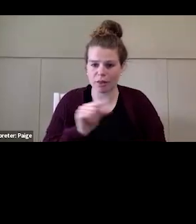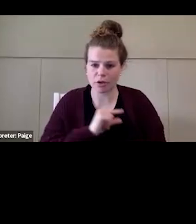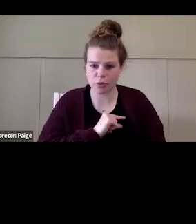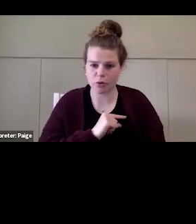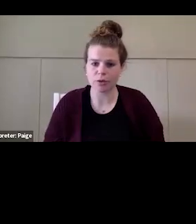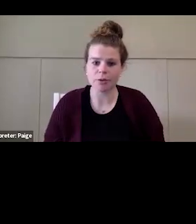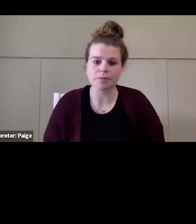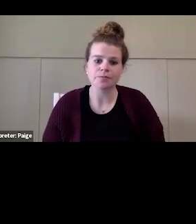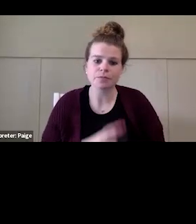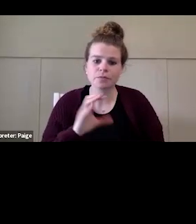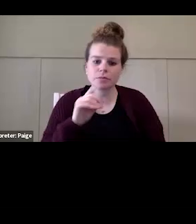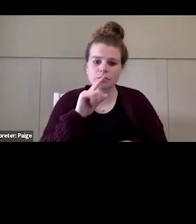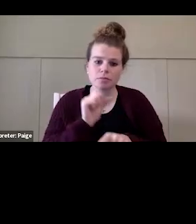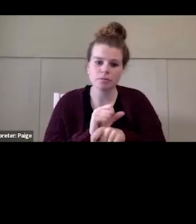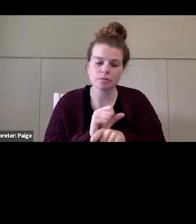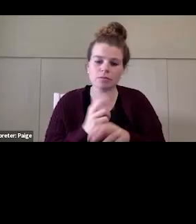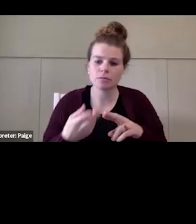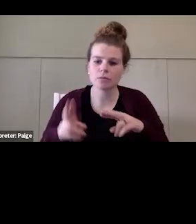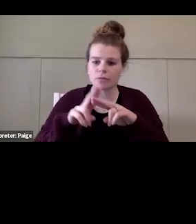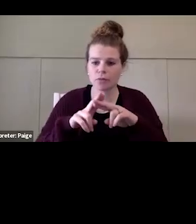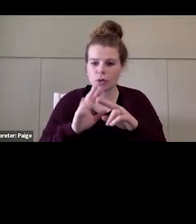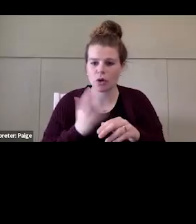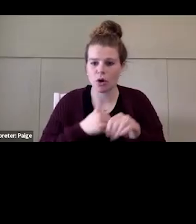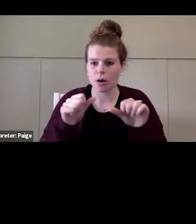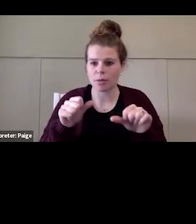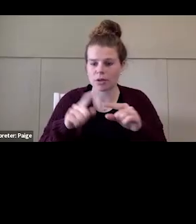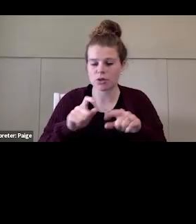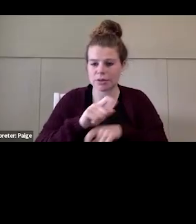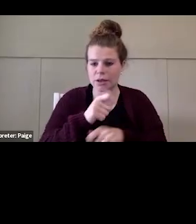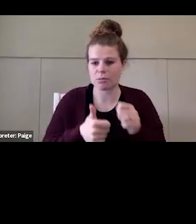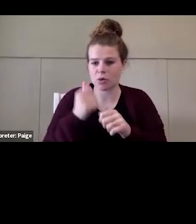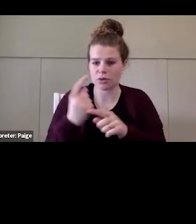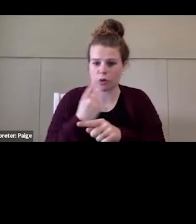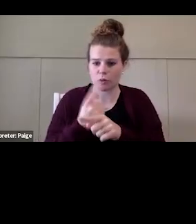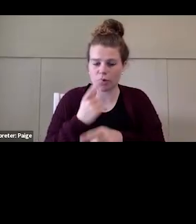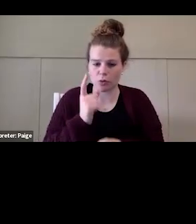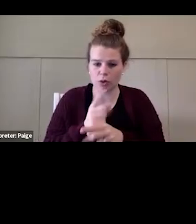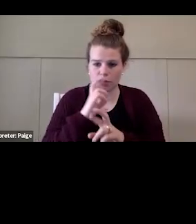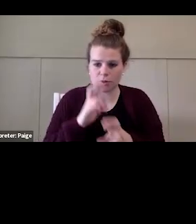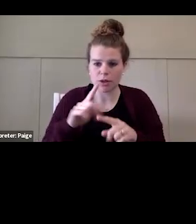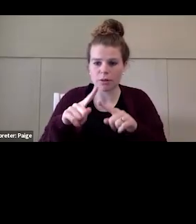and to really increase our ability to send the most appropriate and right response based on what's going on.